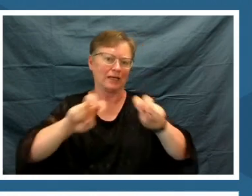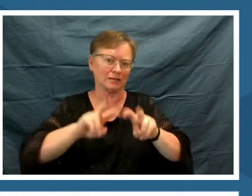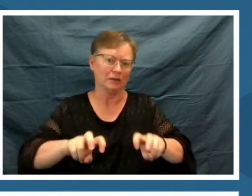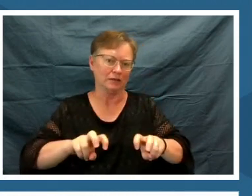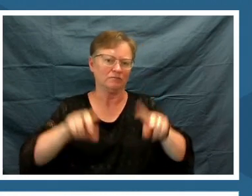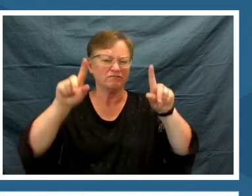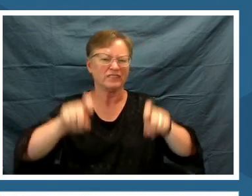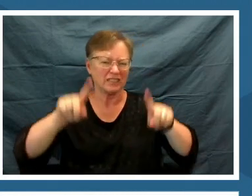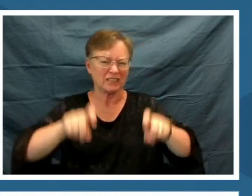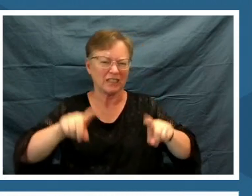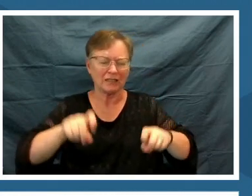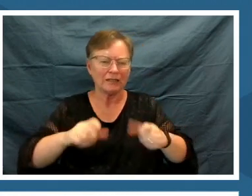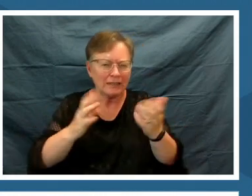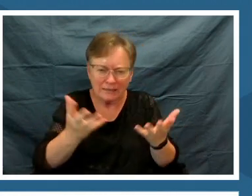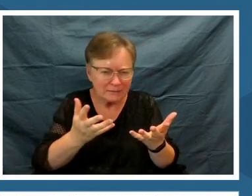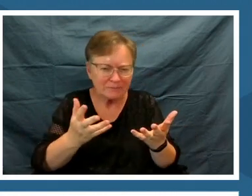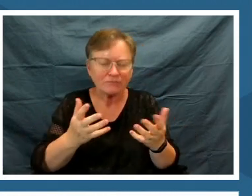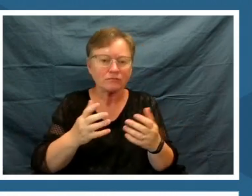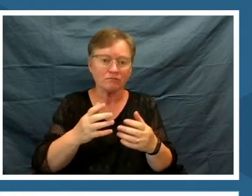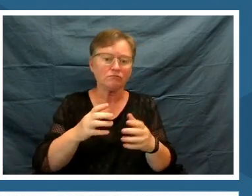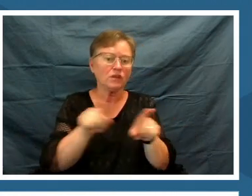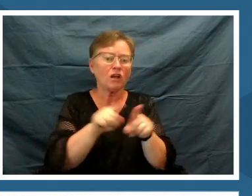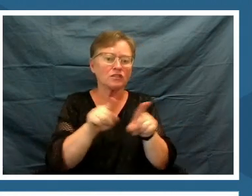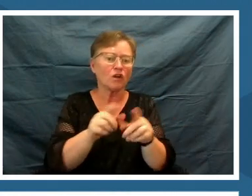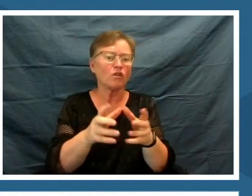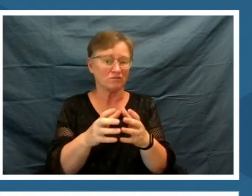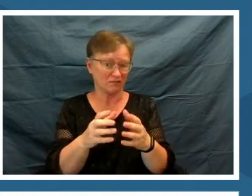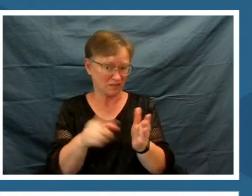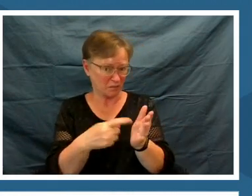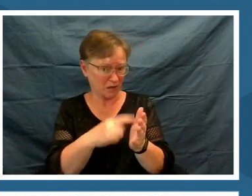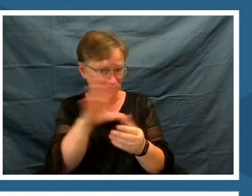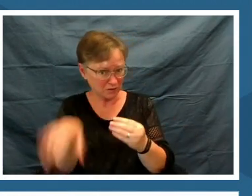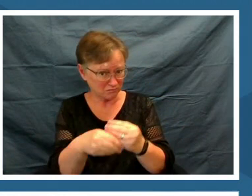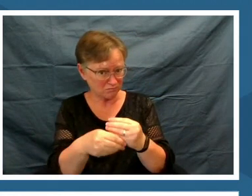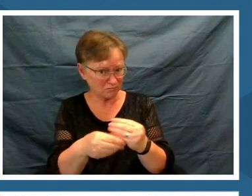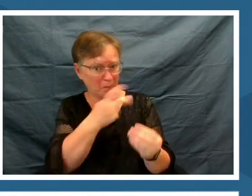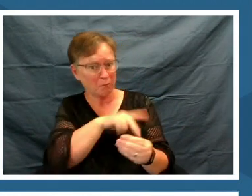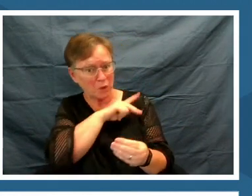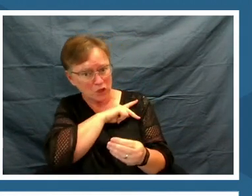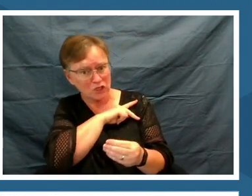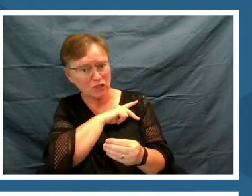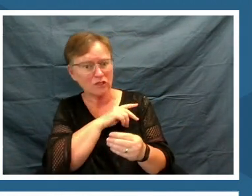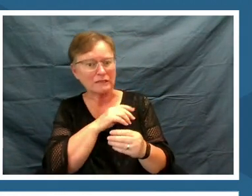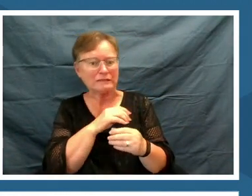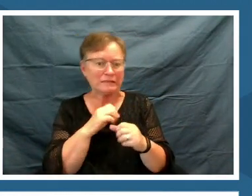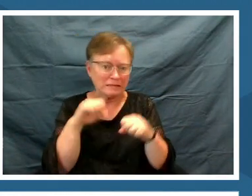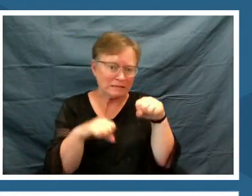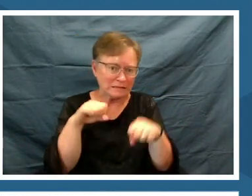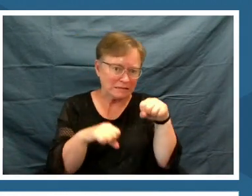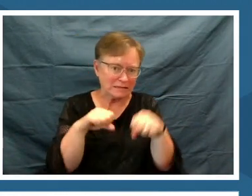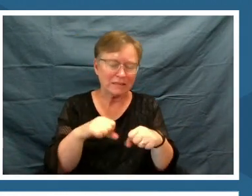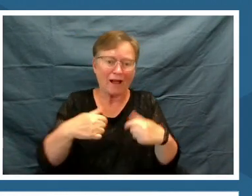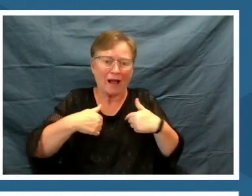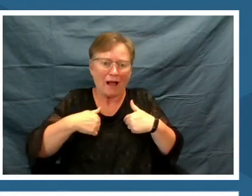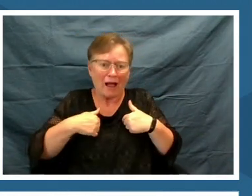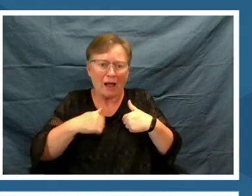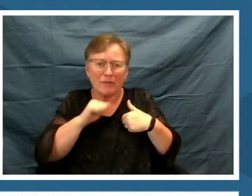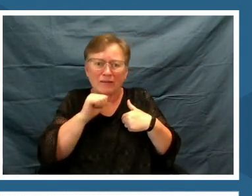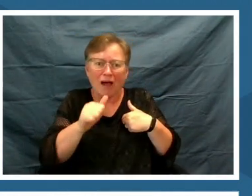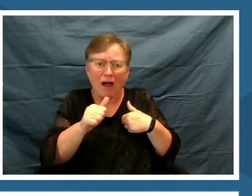insecurities can come into it like for example i'm not a botanist i'm not a specialist and in